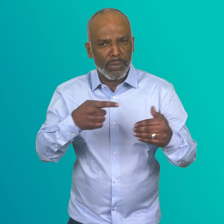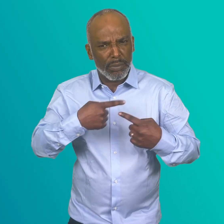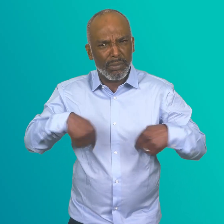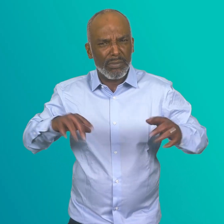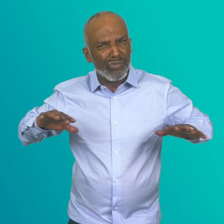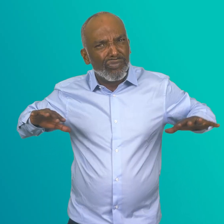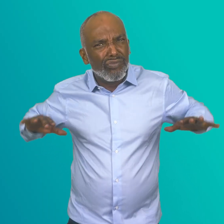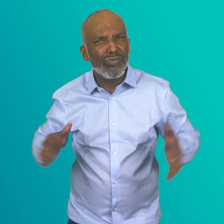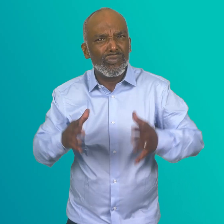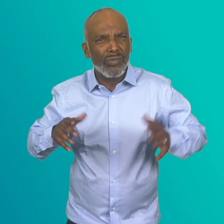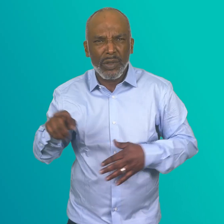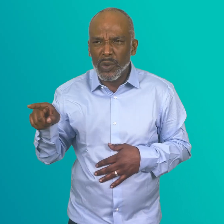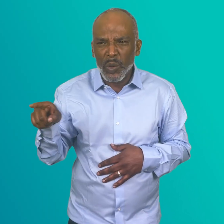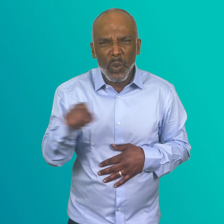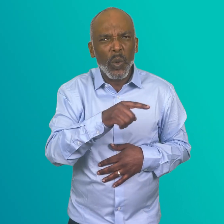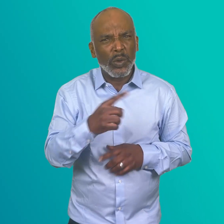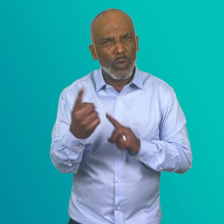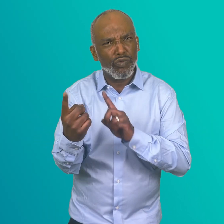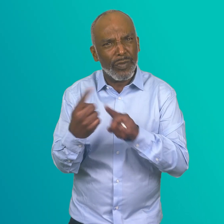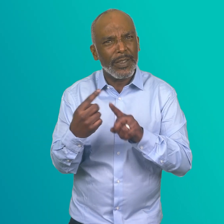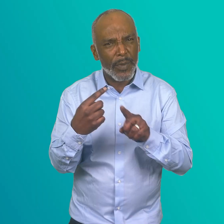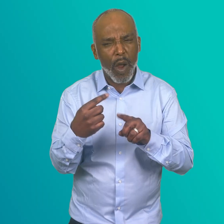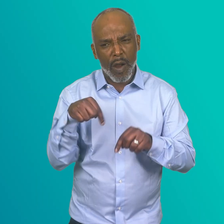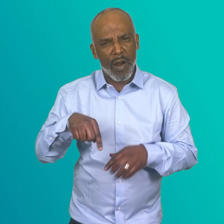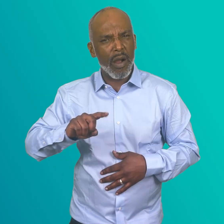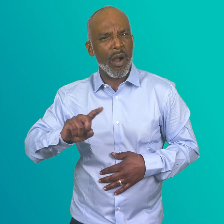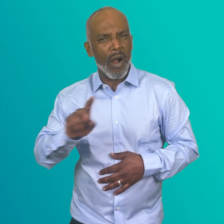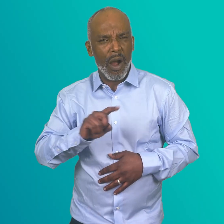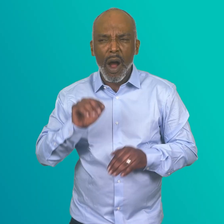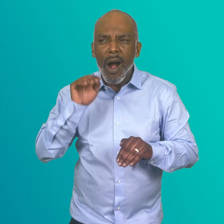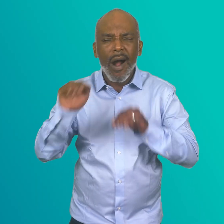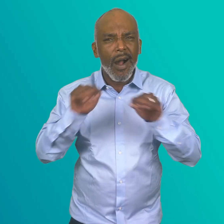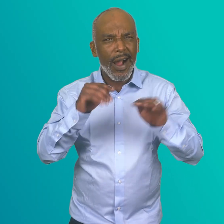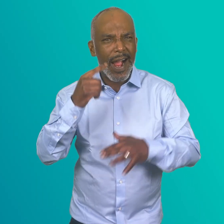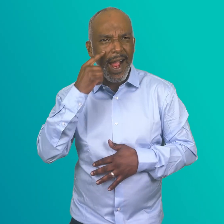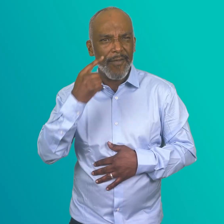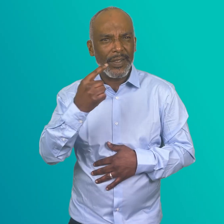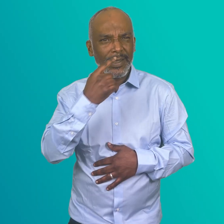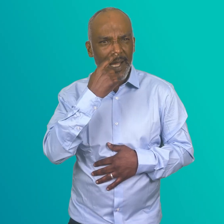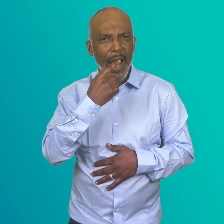We therefore encourage you to take the time to respond to this Call for Evidence,